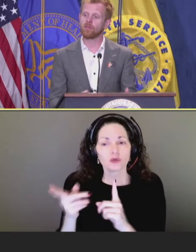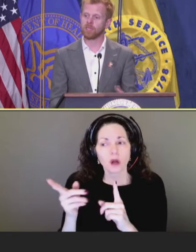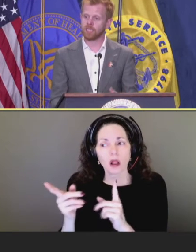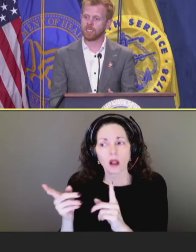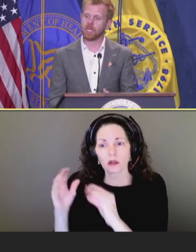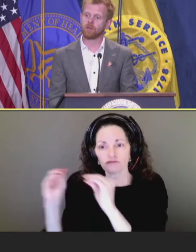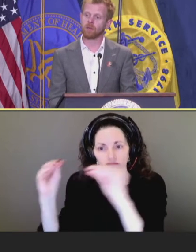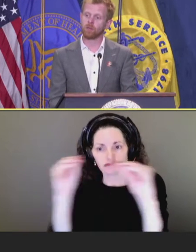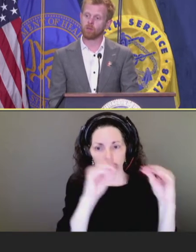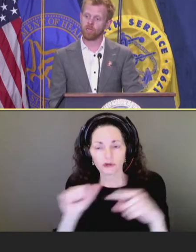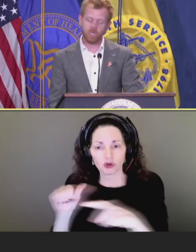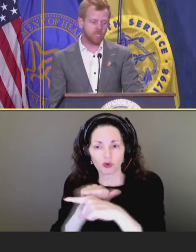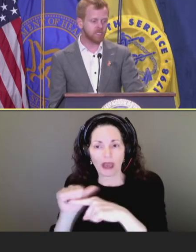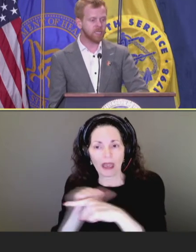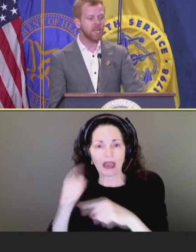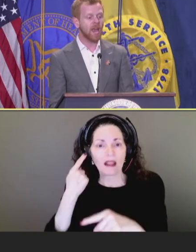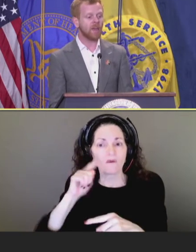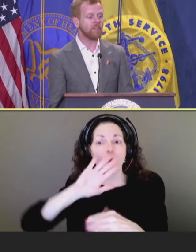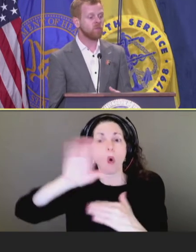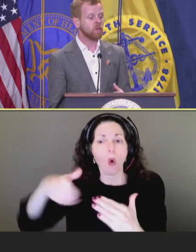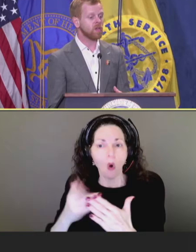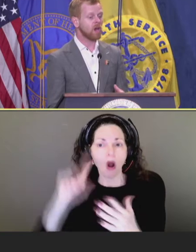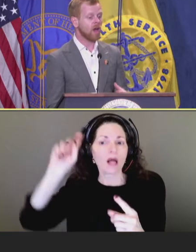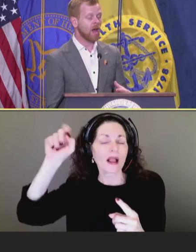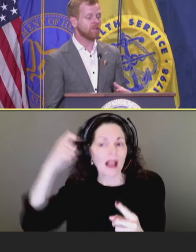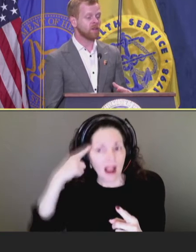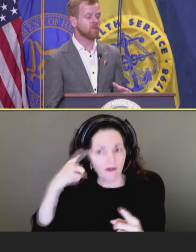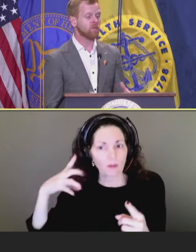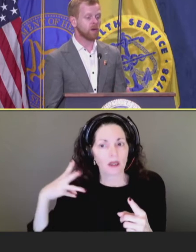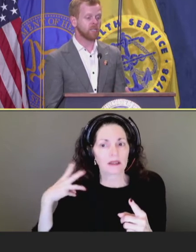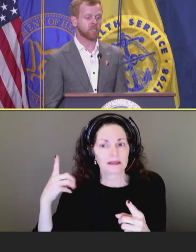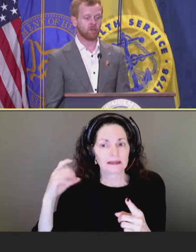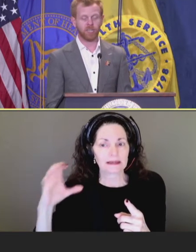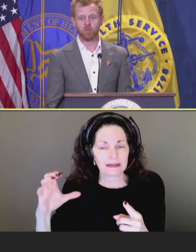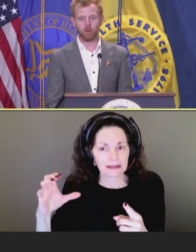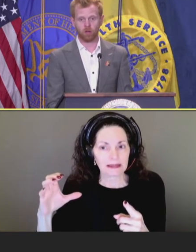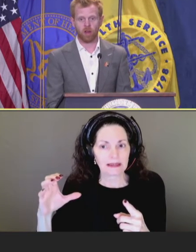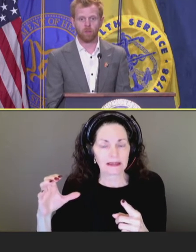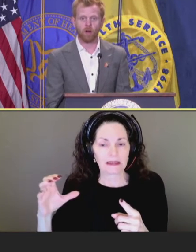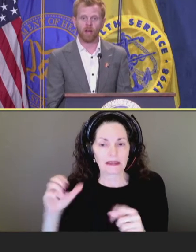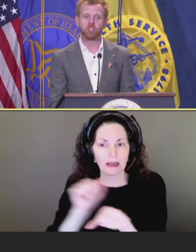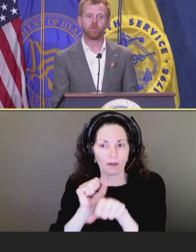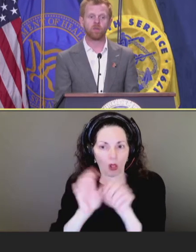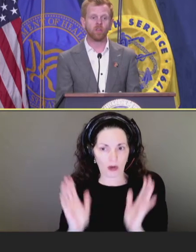our D.C. government employees. And then we have a robust grants program. We're actually one of the